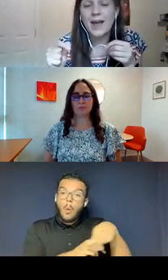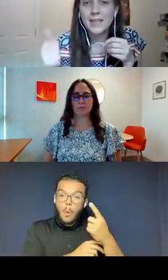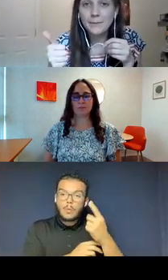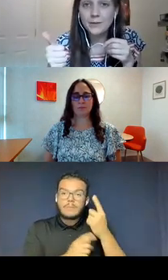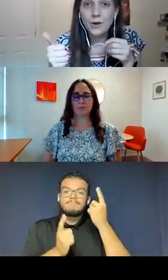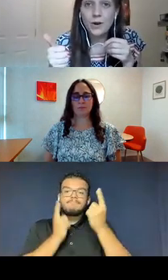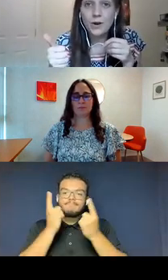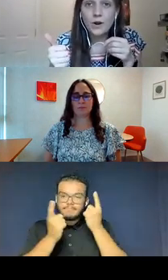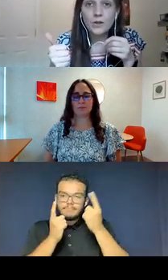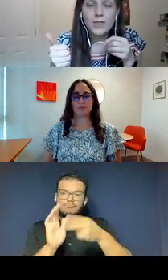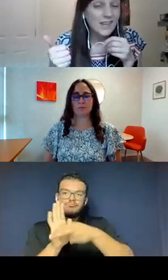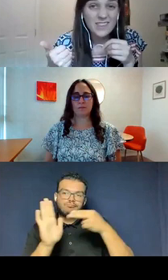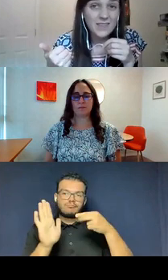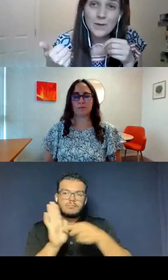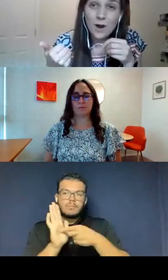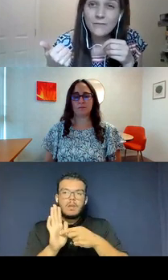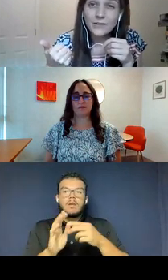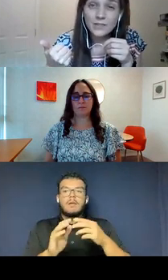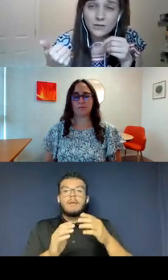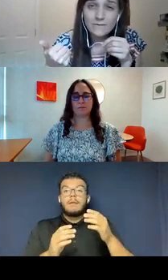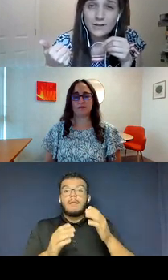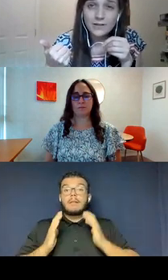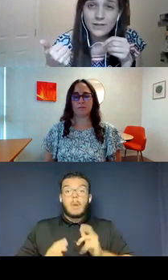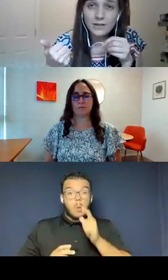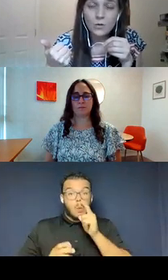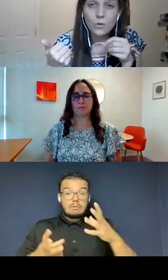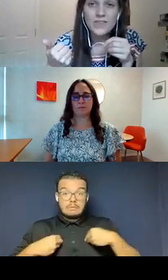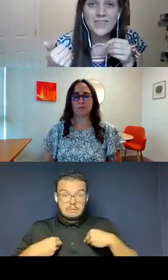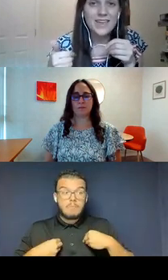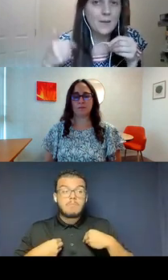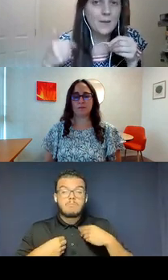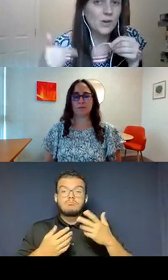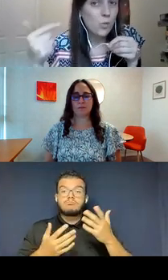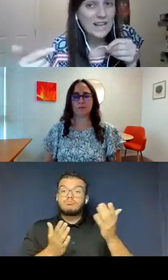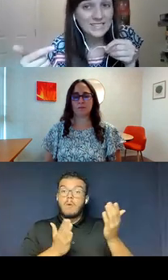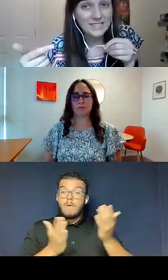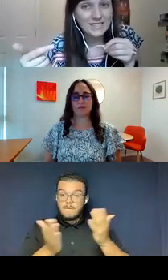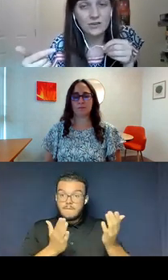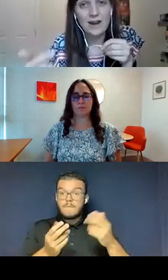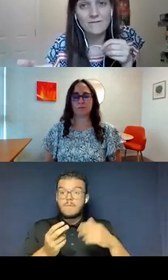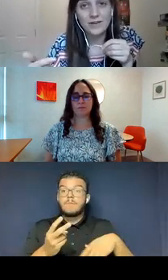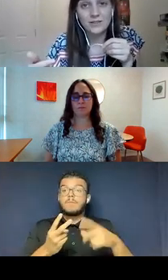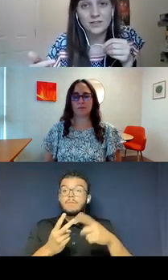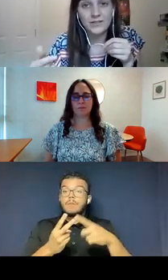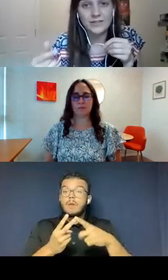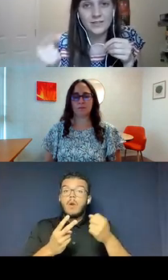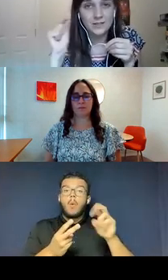accept anything they've been offered that's grant-funded or that they come and request grant-funded services.